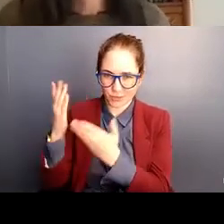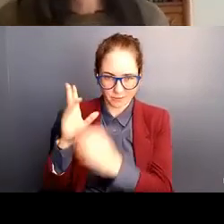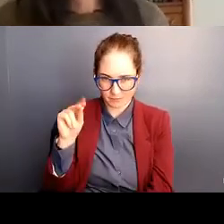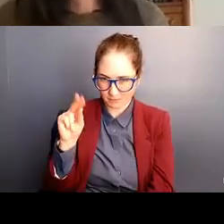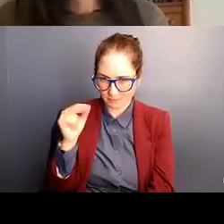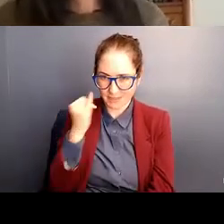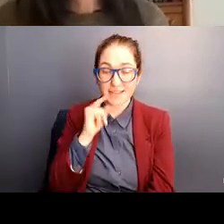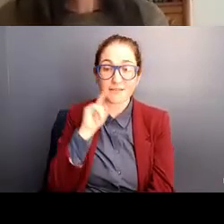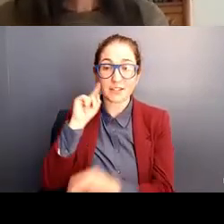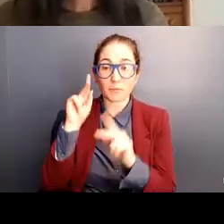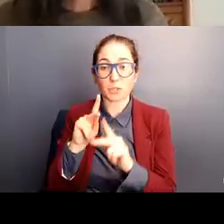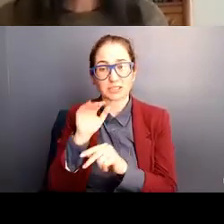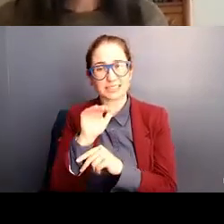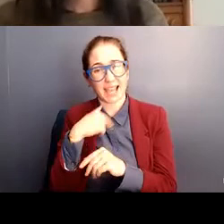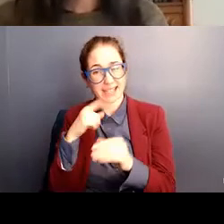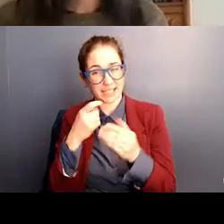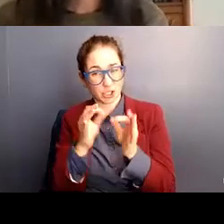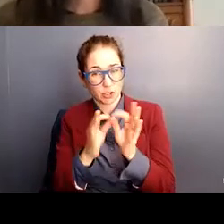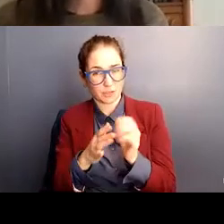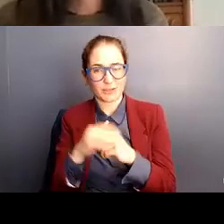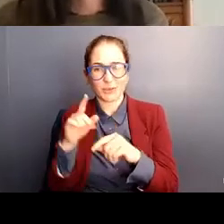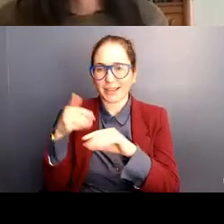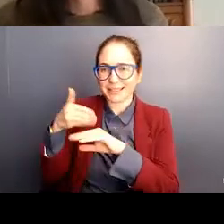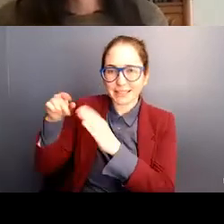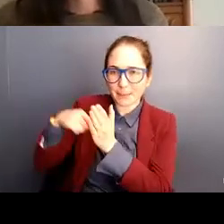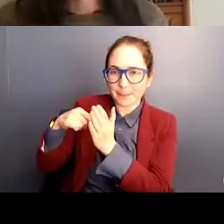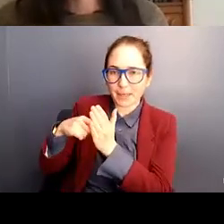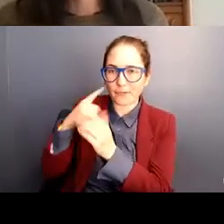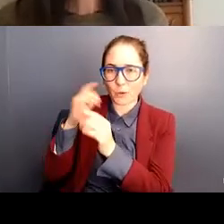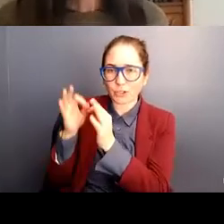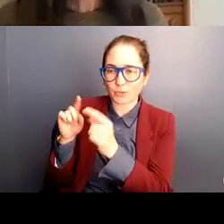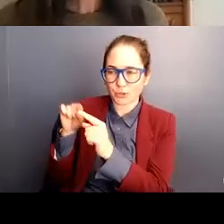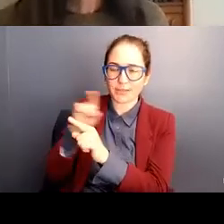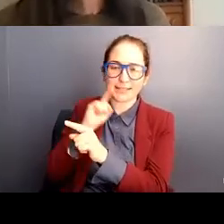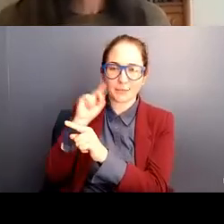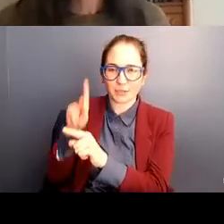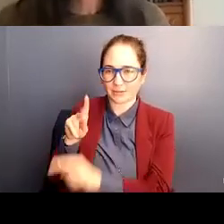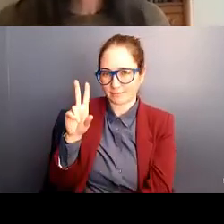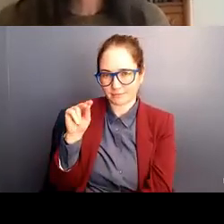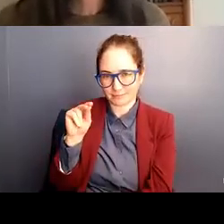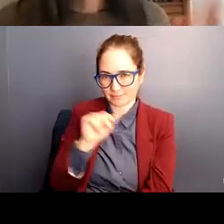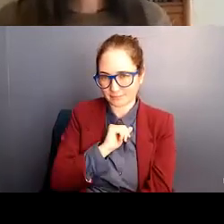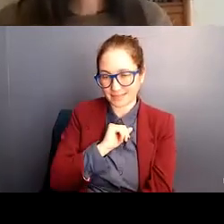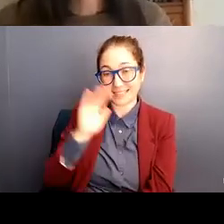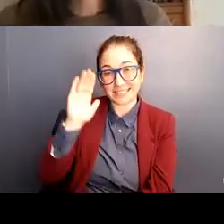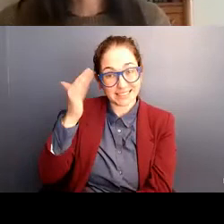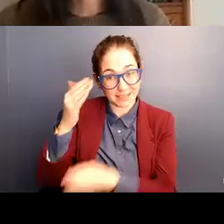for interpretation, we can't send the bills for the interpreter to the deaf guest. That seems pretty obvious, but it's helpful to